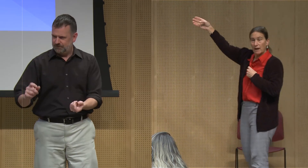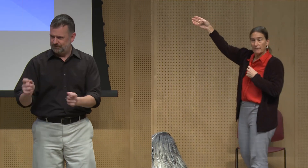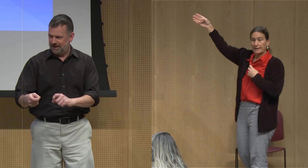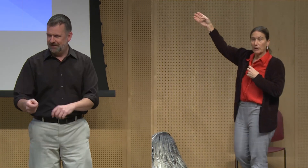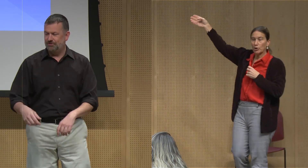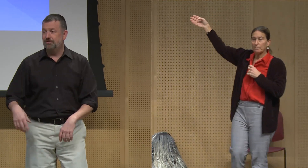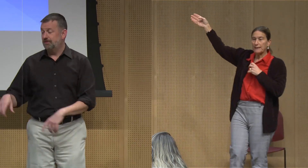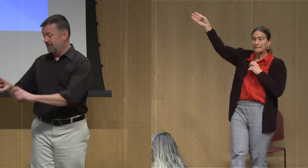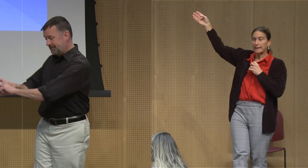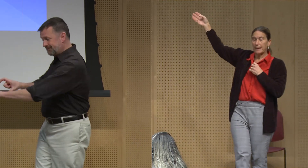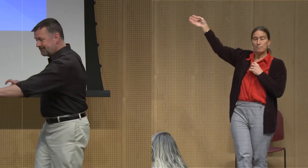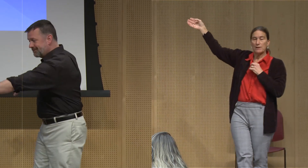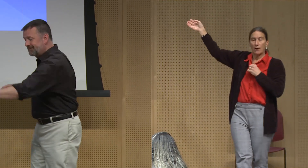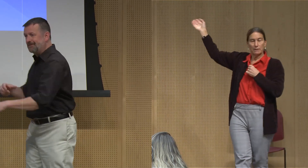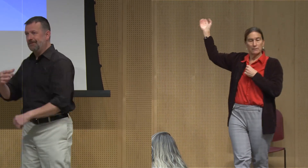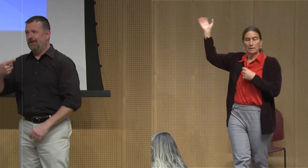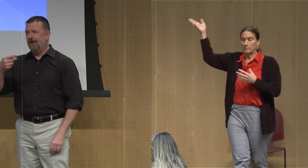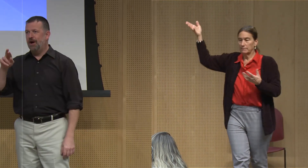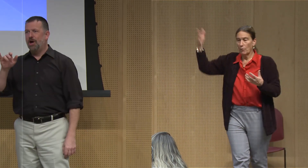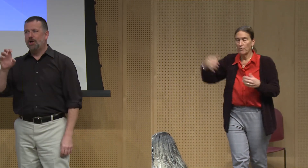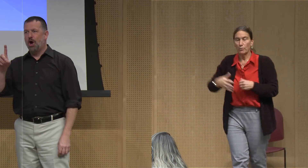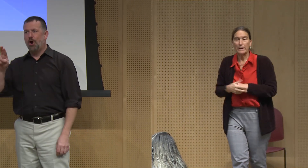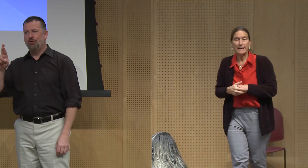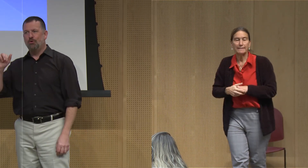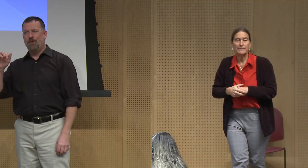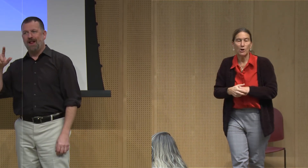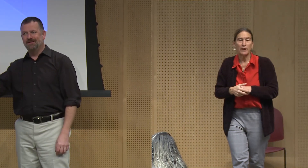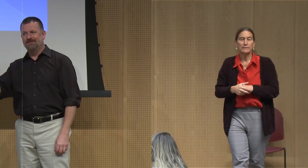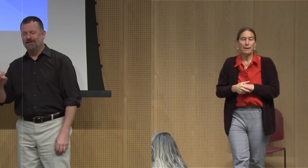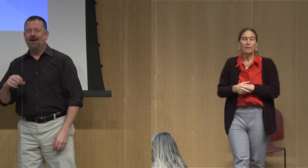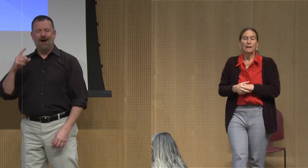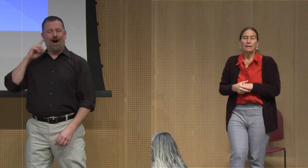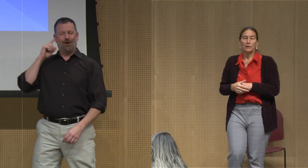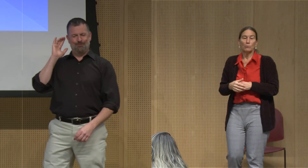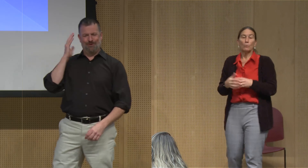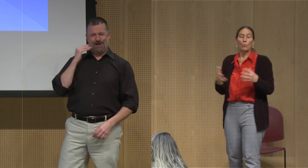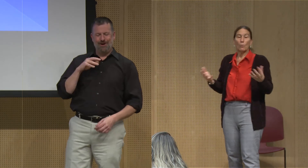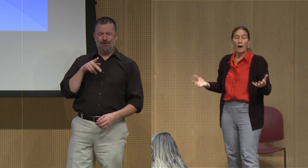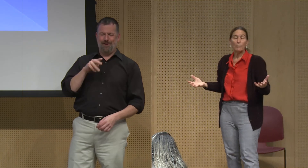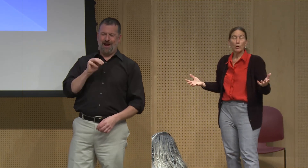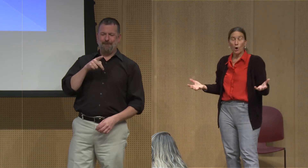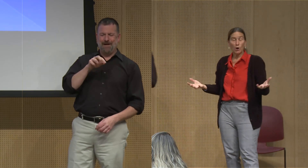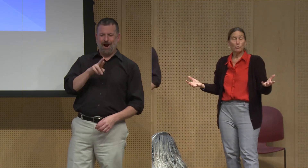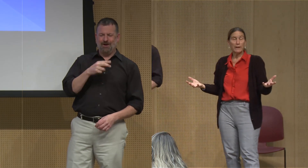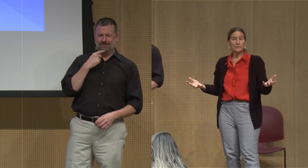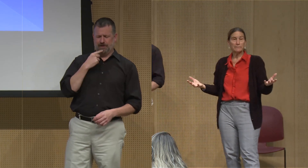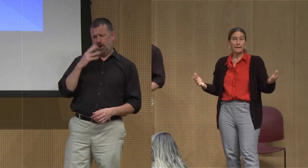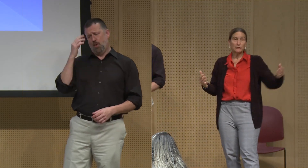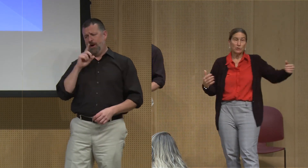IN FACT, I HEARD A PIECE ON NPR OVER THE WEEKEND. THEY TALKED ABOUT, YOU KNOW, WHY WERE GUARD RAILS INVENTED.